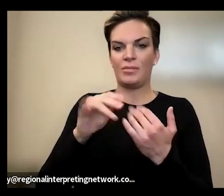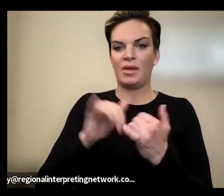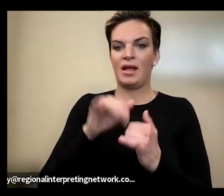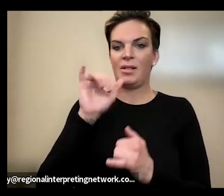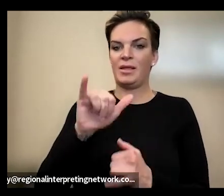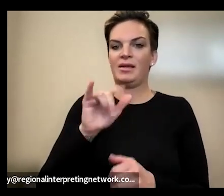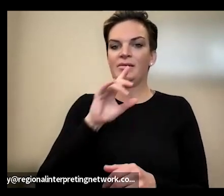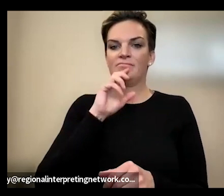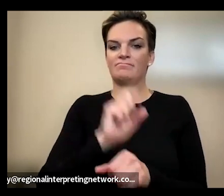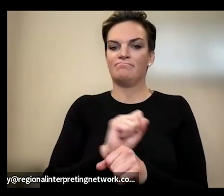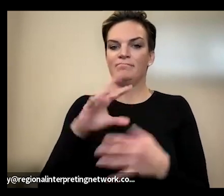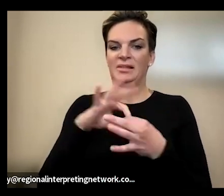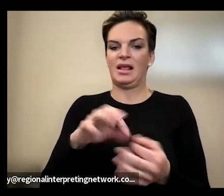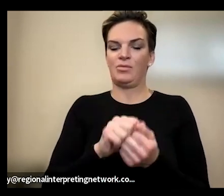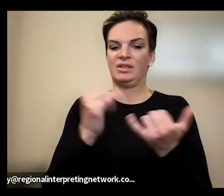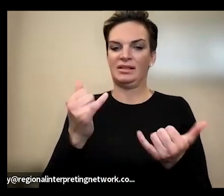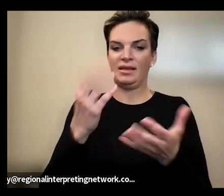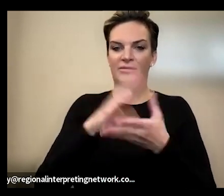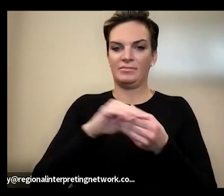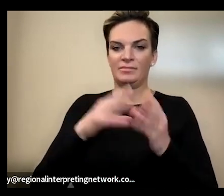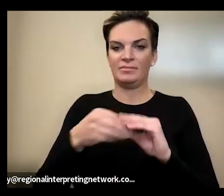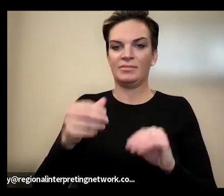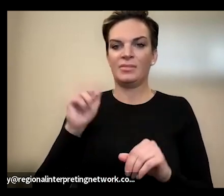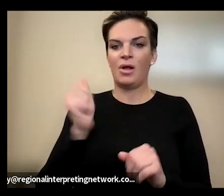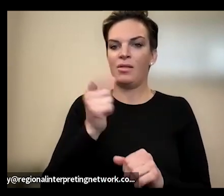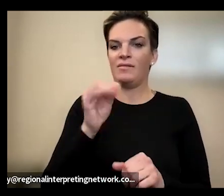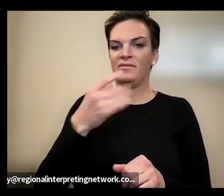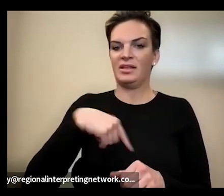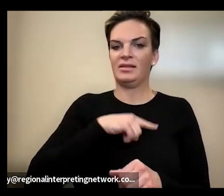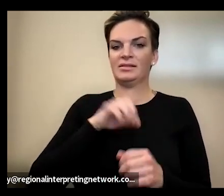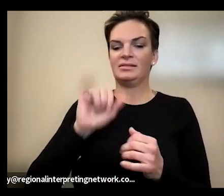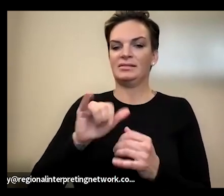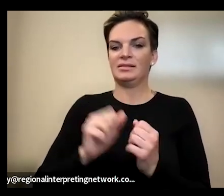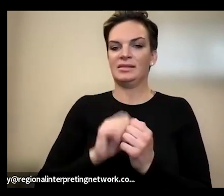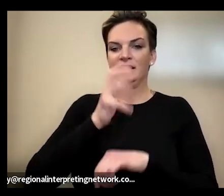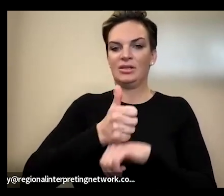today. All of Us is an initiative from the National Institutes on Health to create